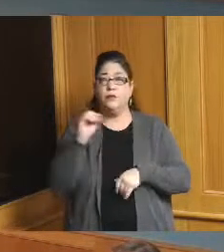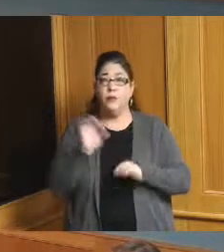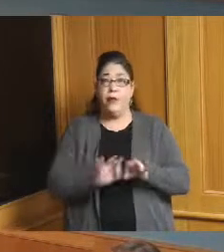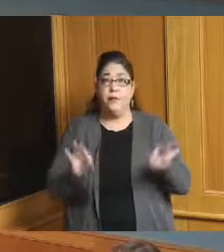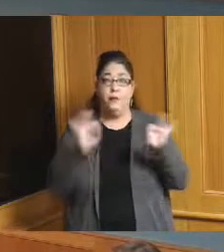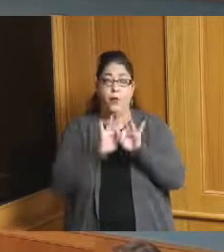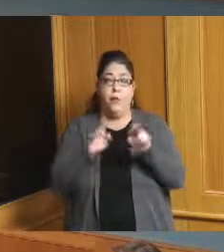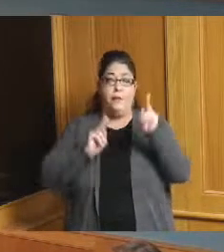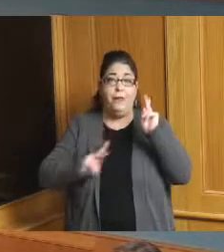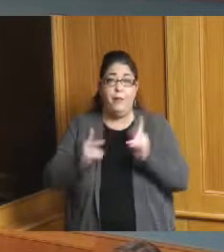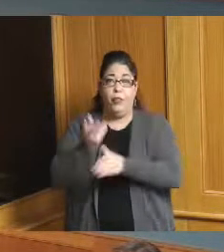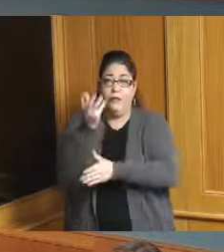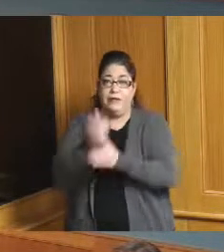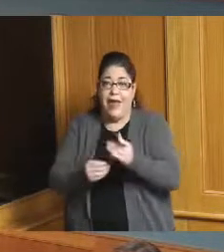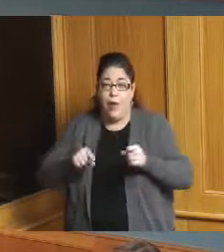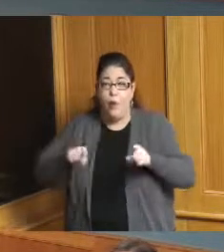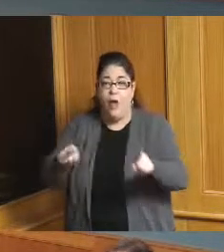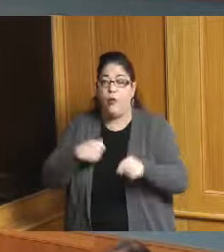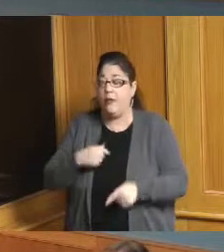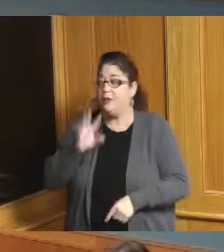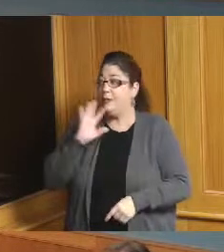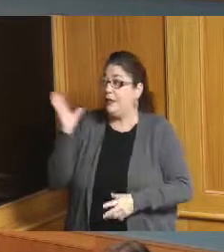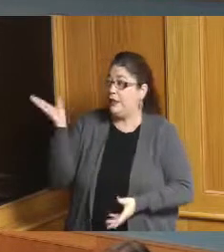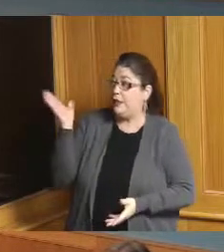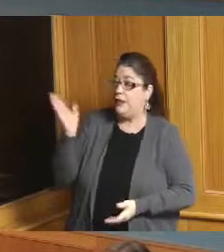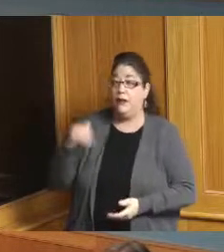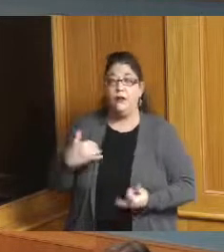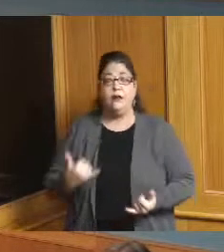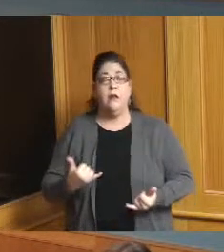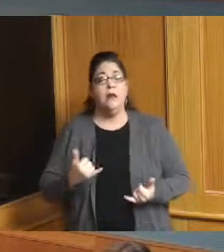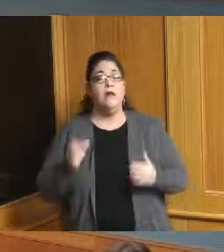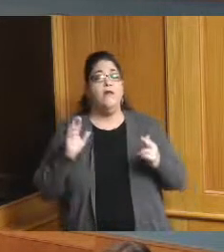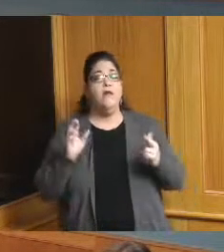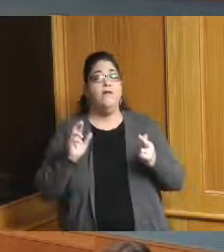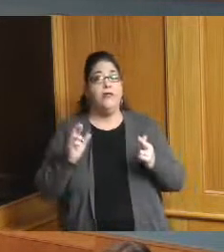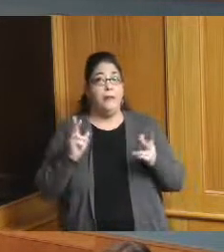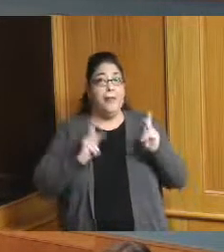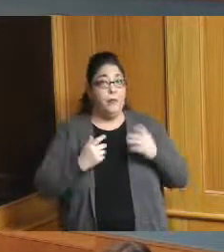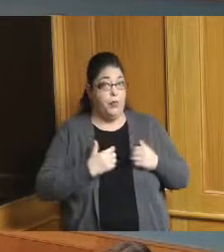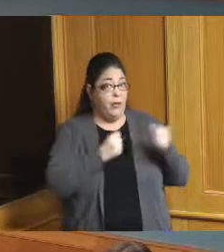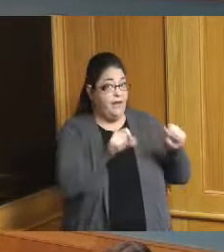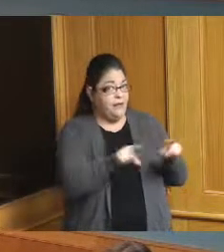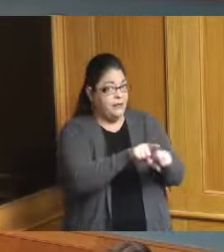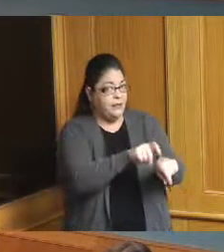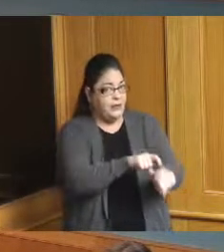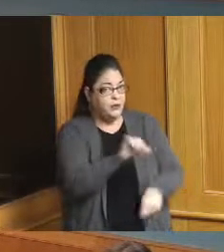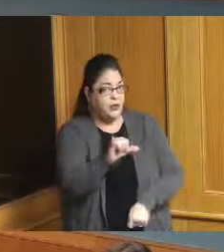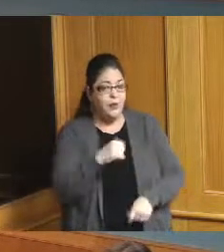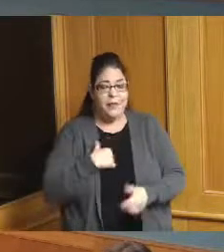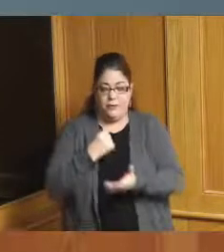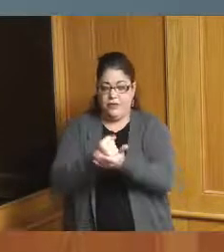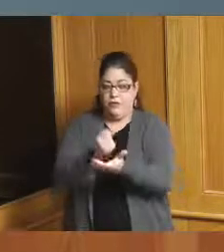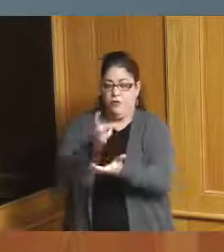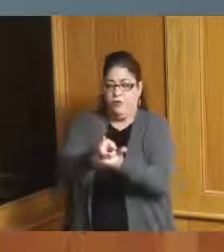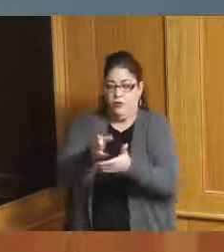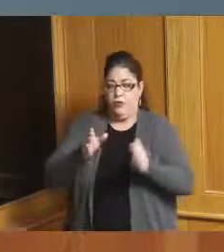speak and hopefully recovering as we speak but being a social worker hearing your ability to